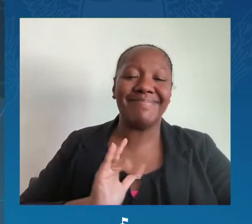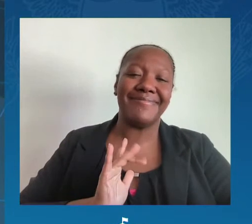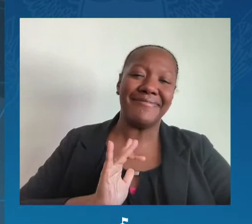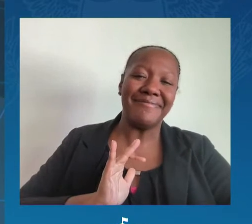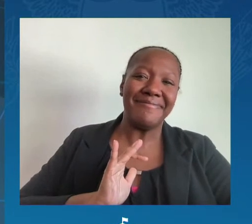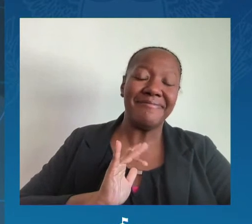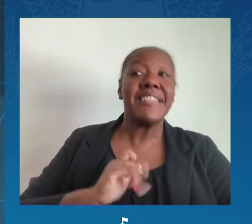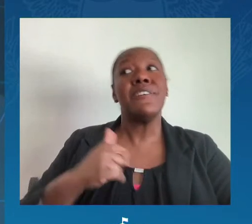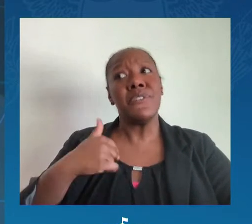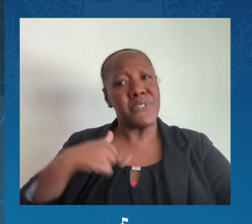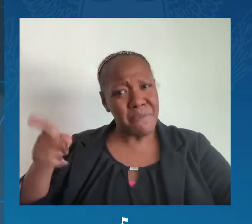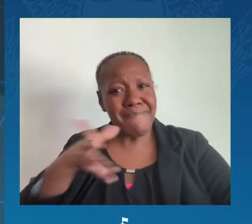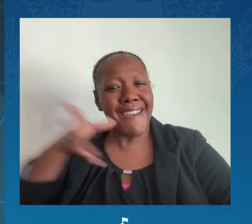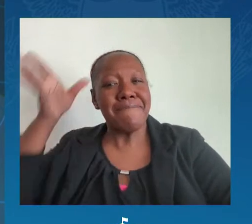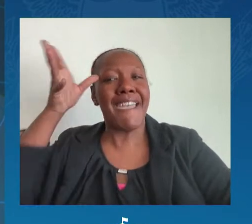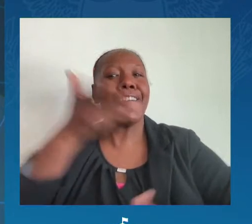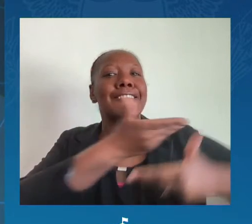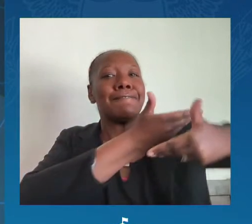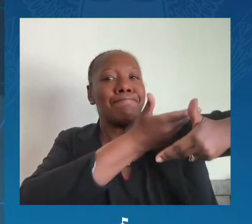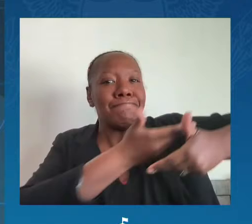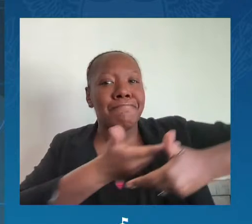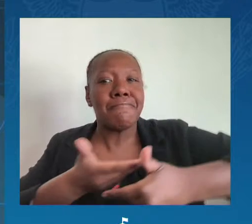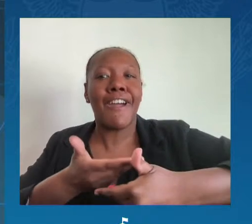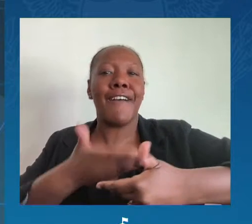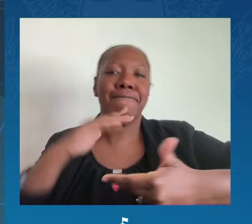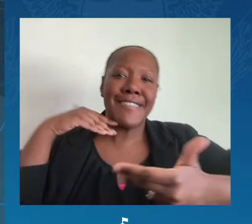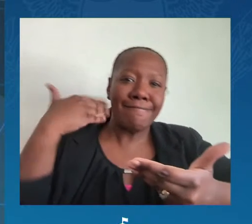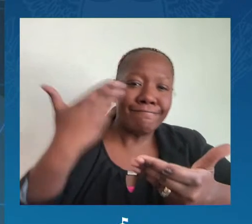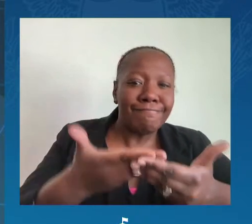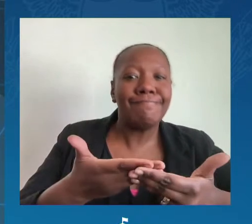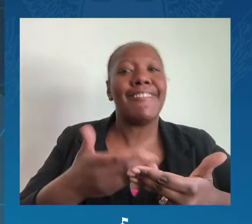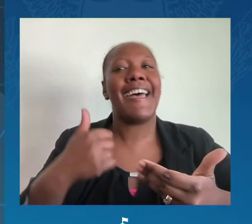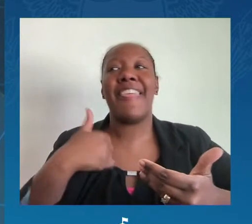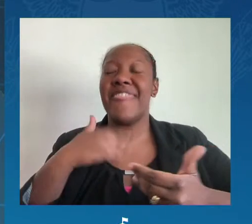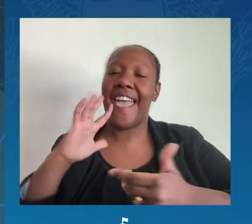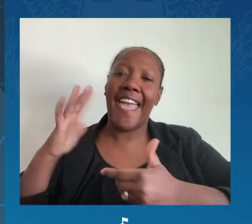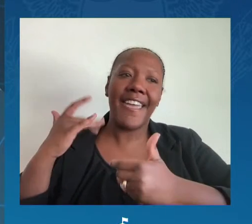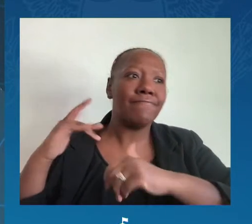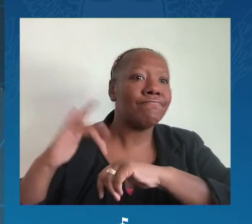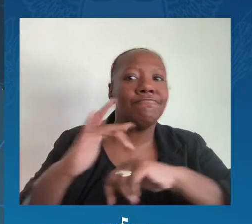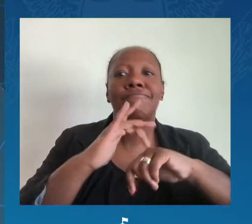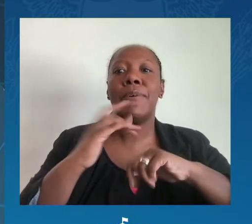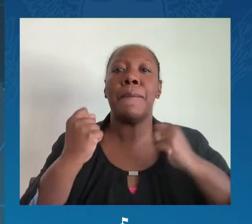like many African stories, they touched on many different countries in their journey in Africa.